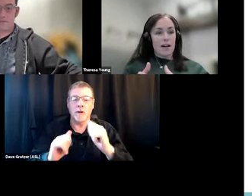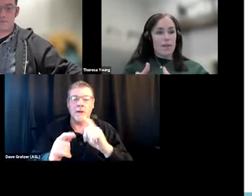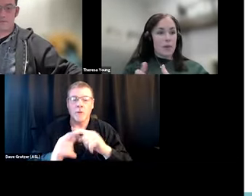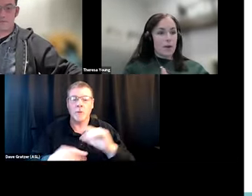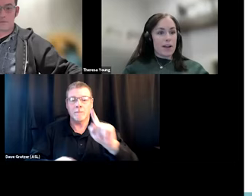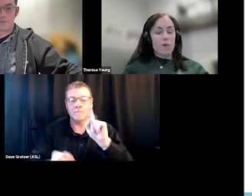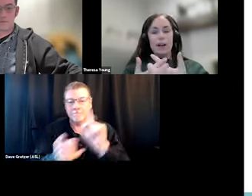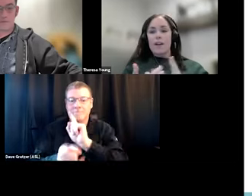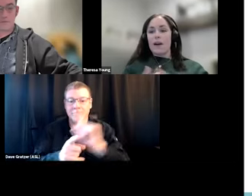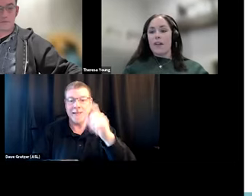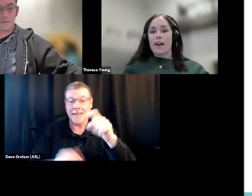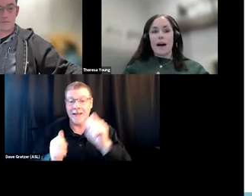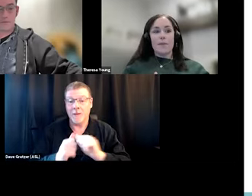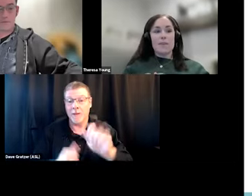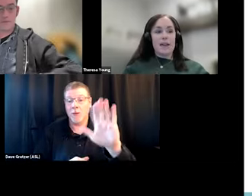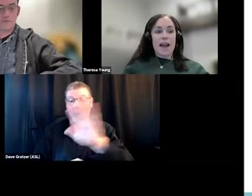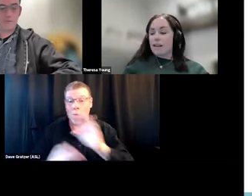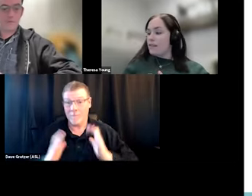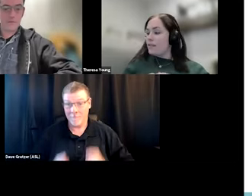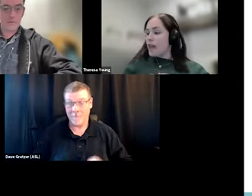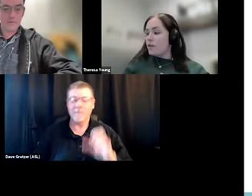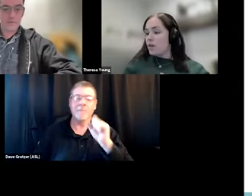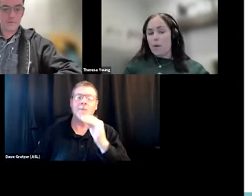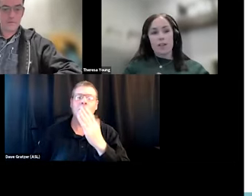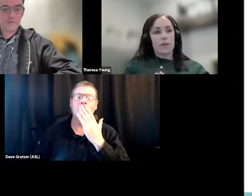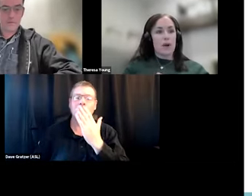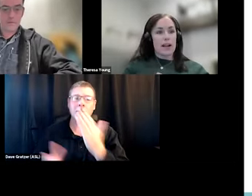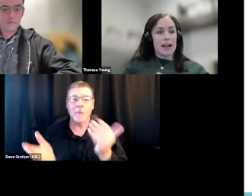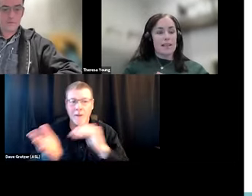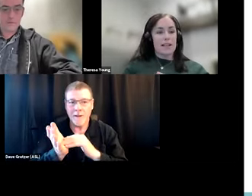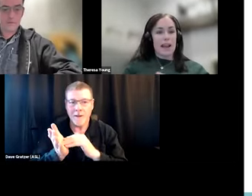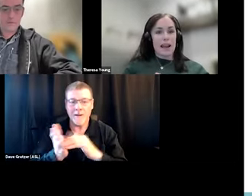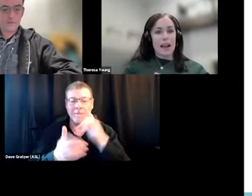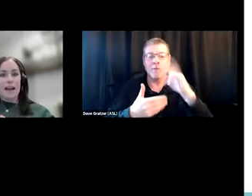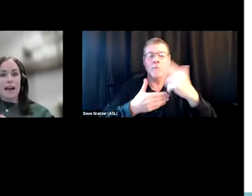of the people that you're working with. So again, thank you so much for joining us today,